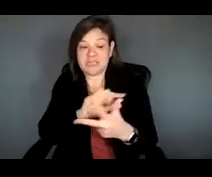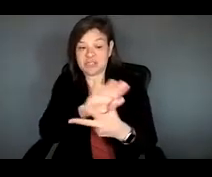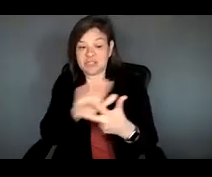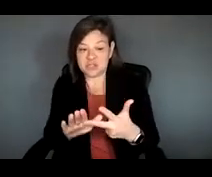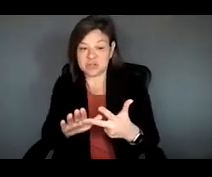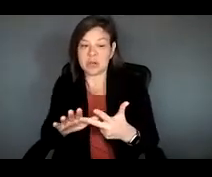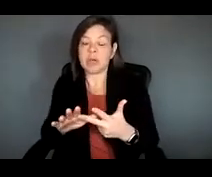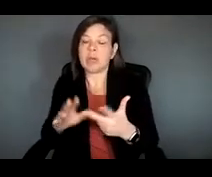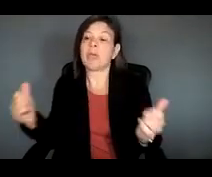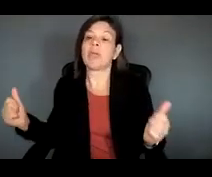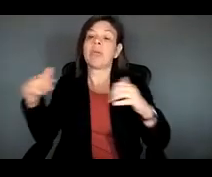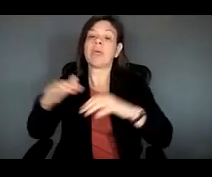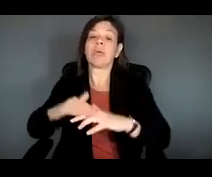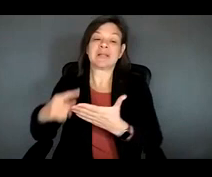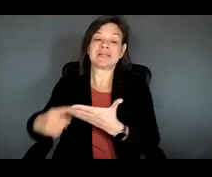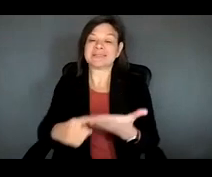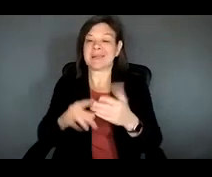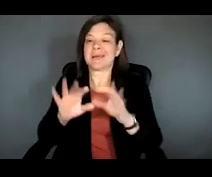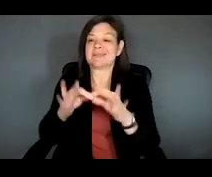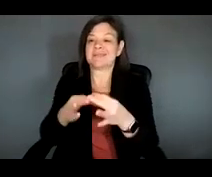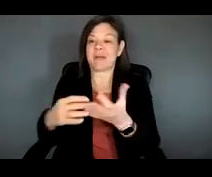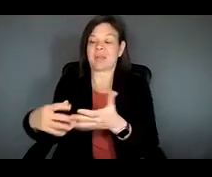come together to discuss family activities.